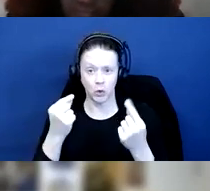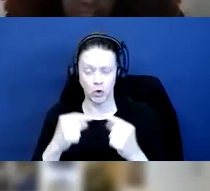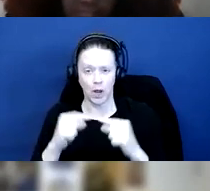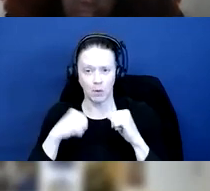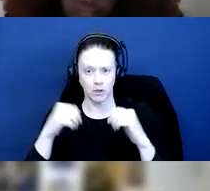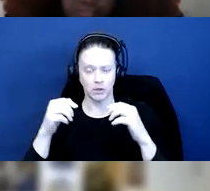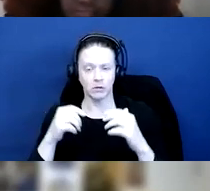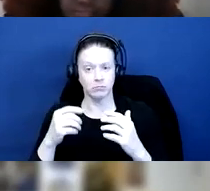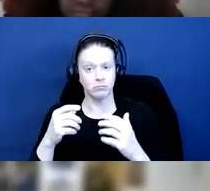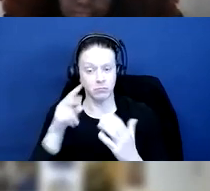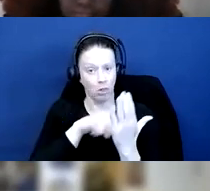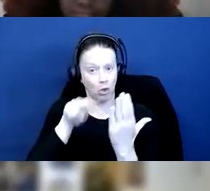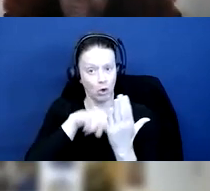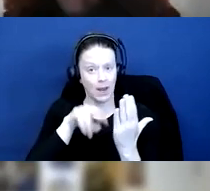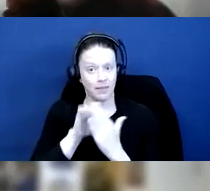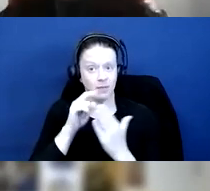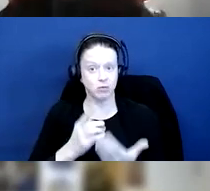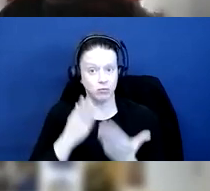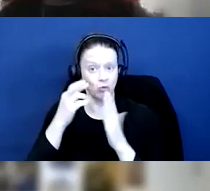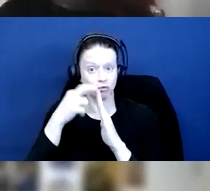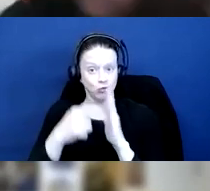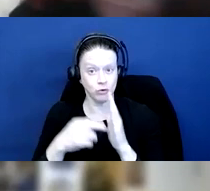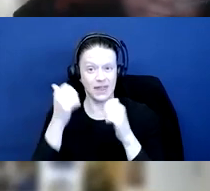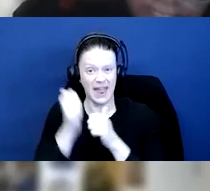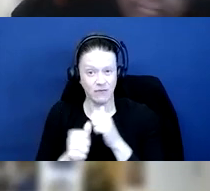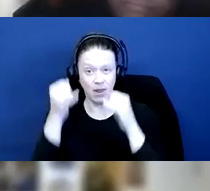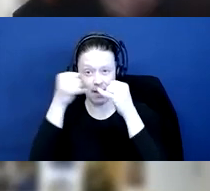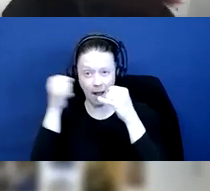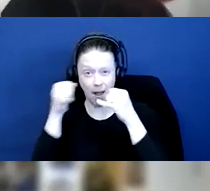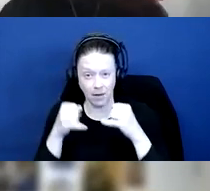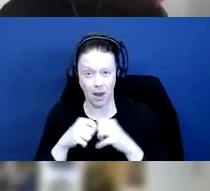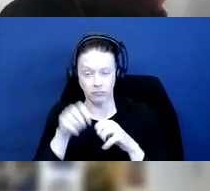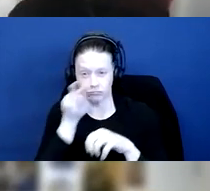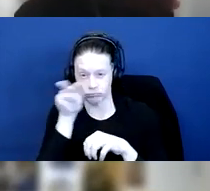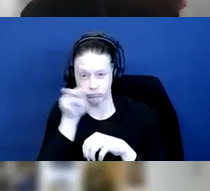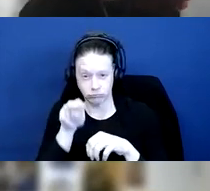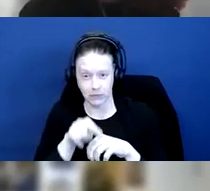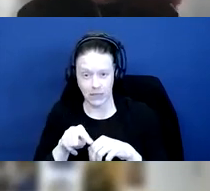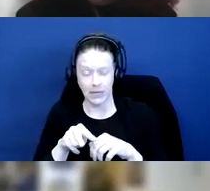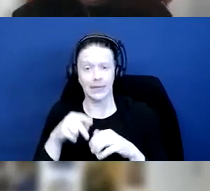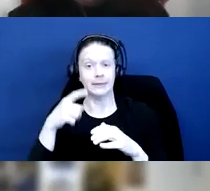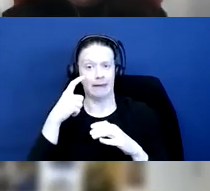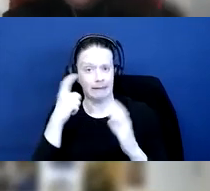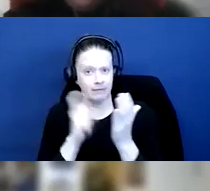the proposed rules line by line and identify either what language needs to be clarified,